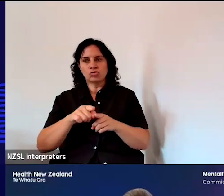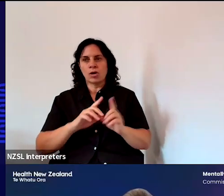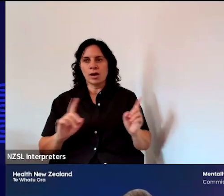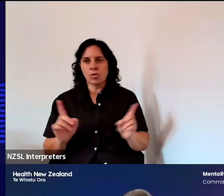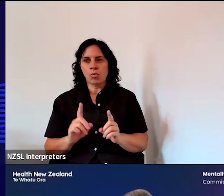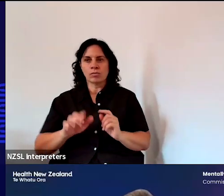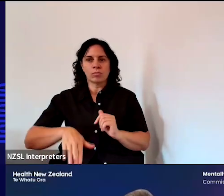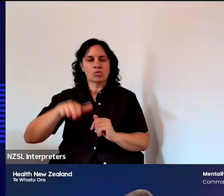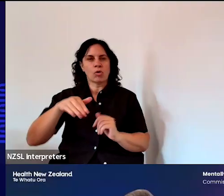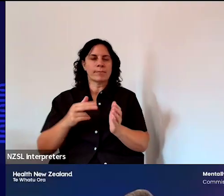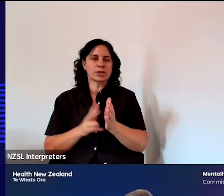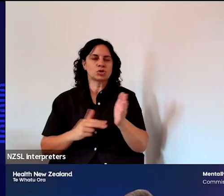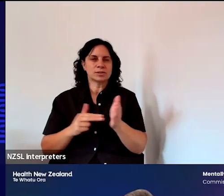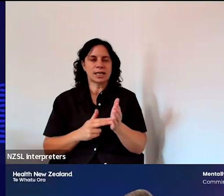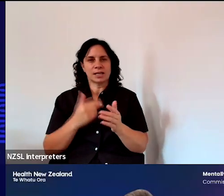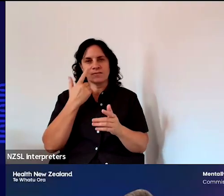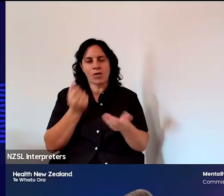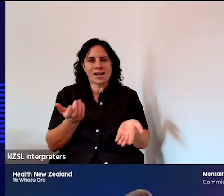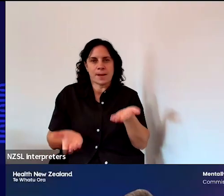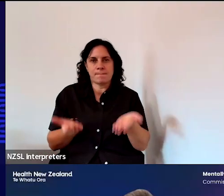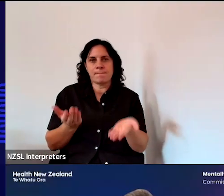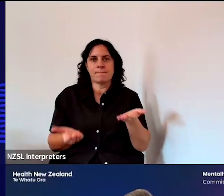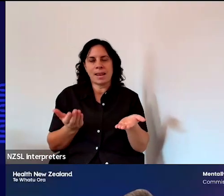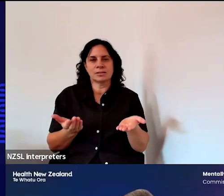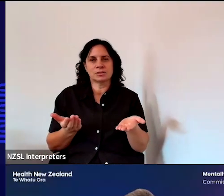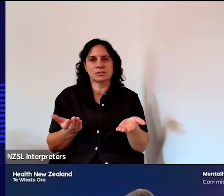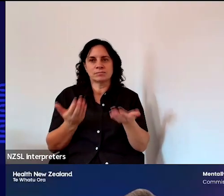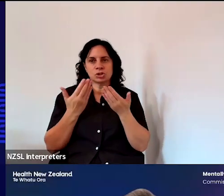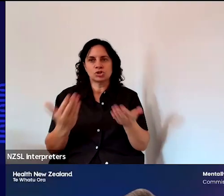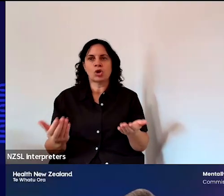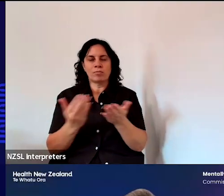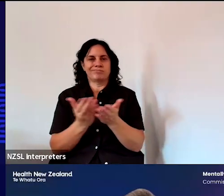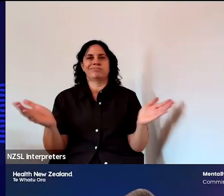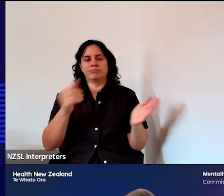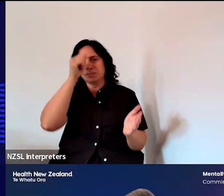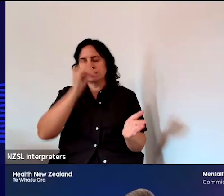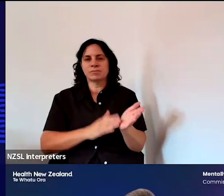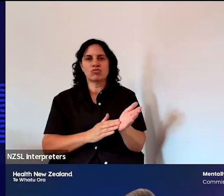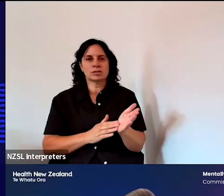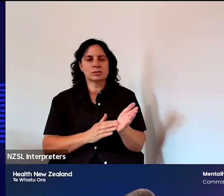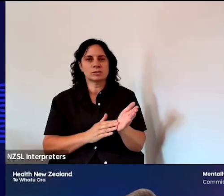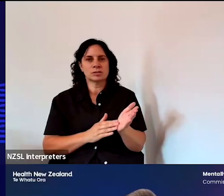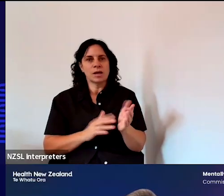find the balance to shade the breadth of experience, and then make sure that we're able to contribute evidence